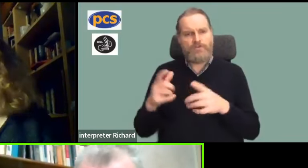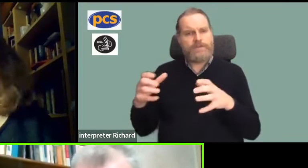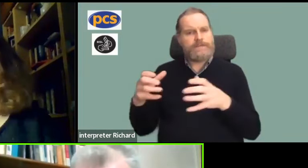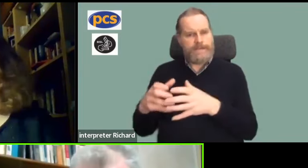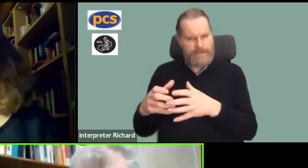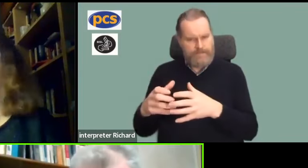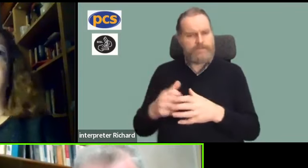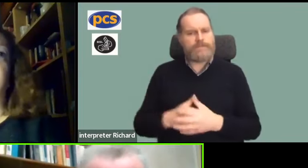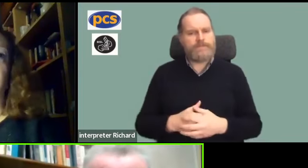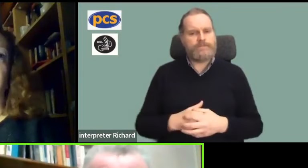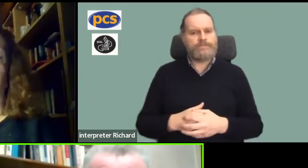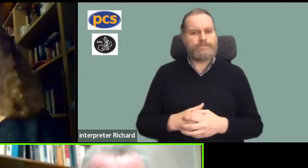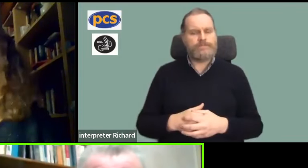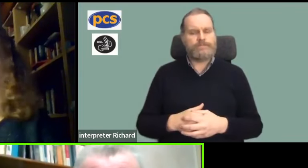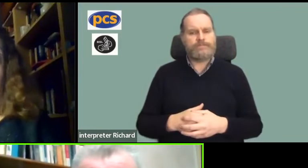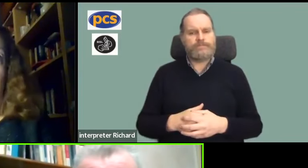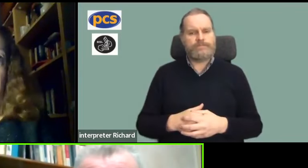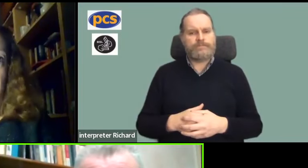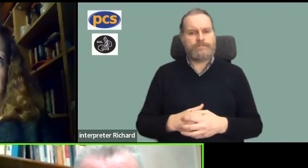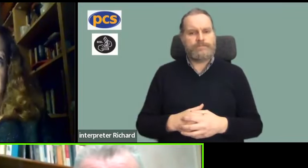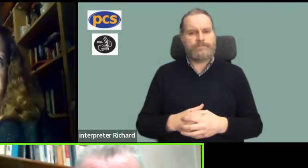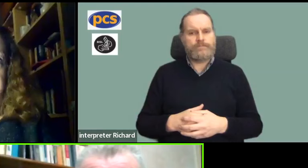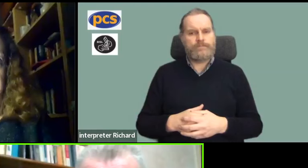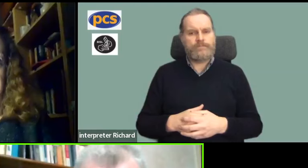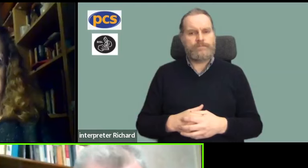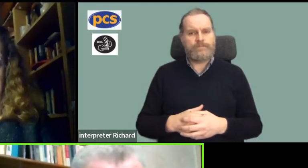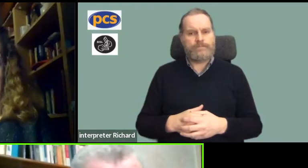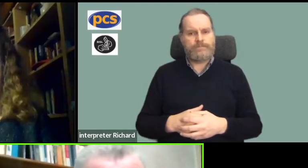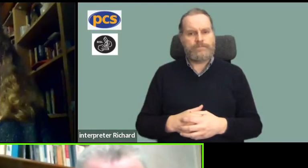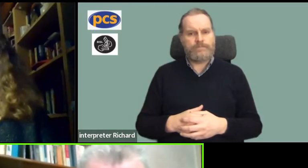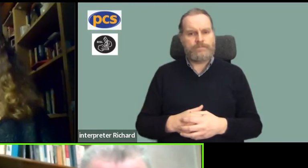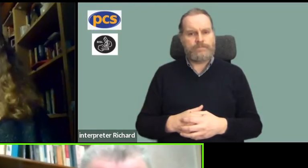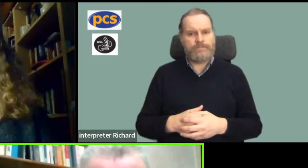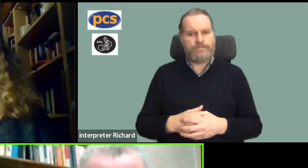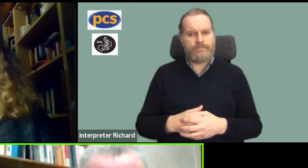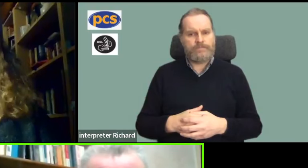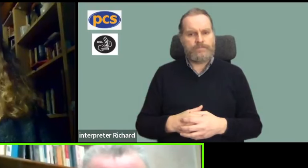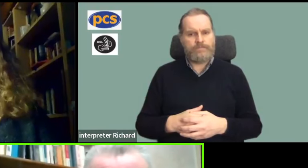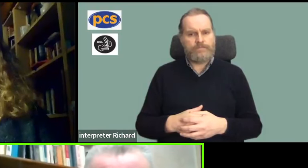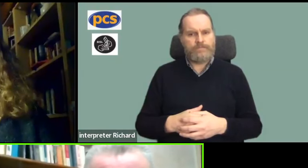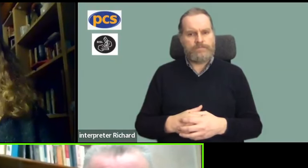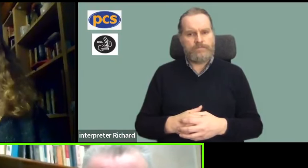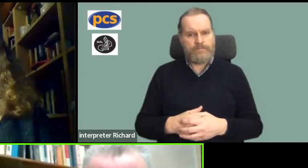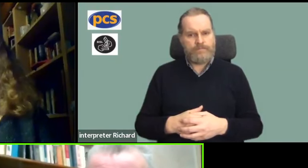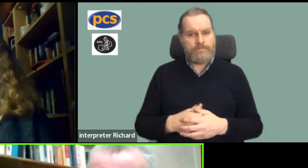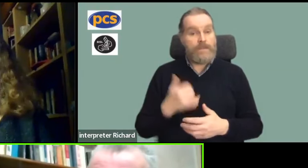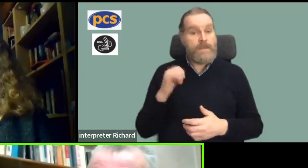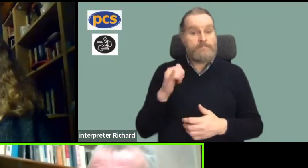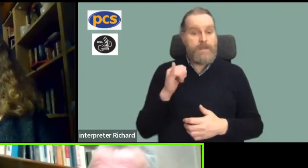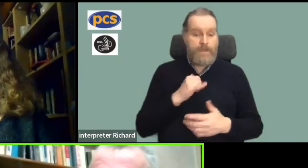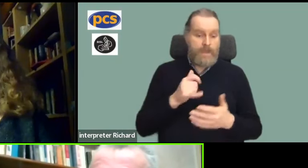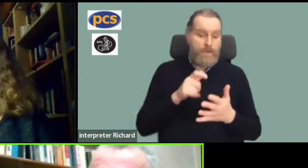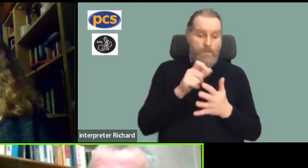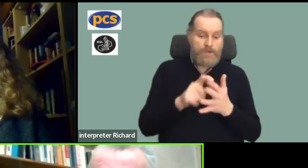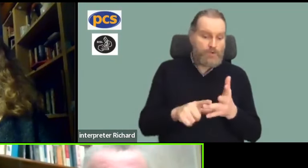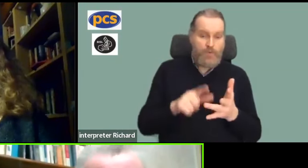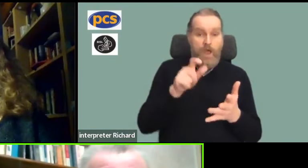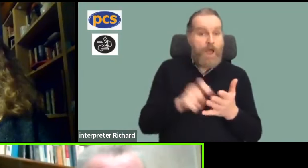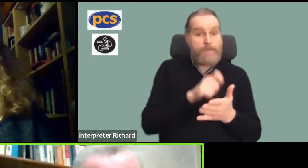not as part as part of our industrial part of our industrial action man andate, and whether we mandate whether we need a specific further ballot to try to